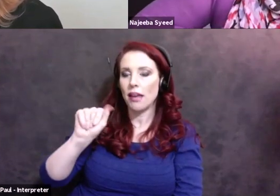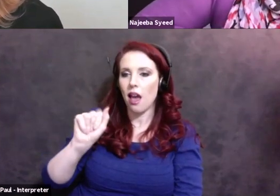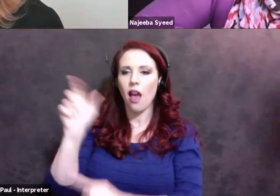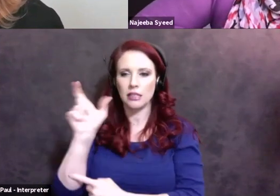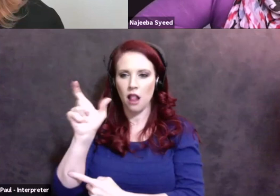identity.